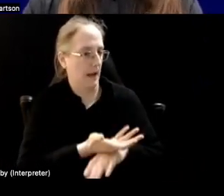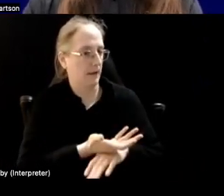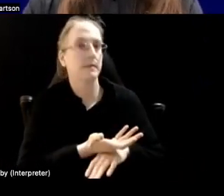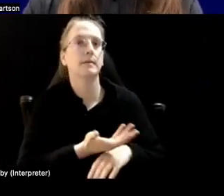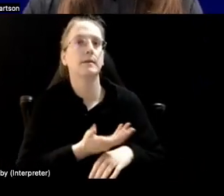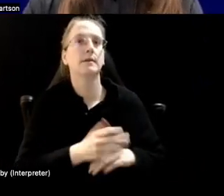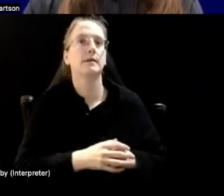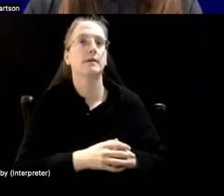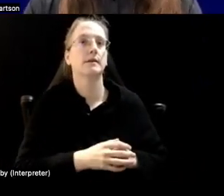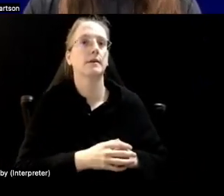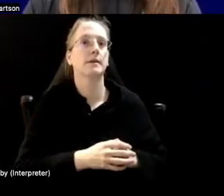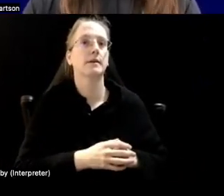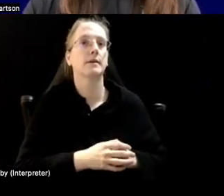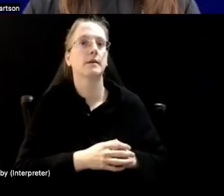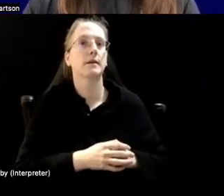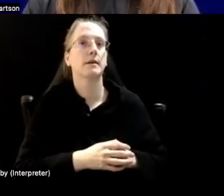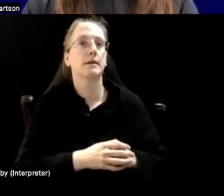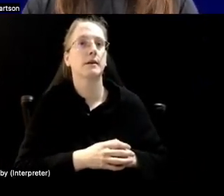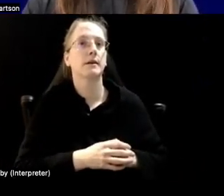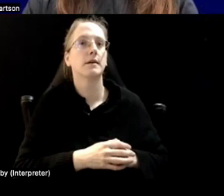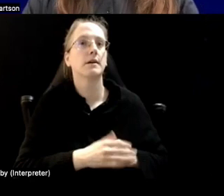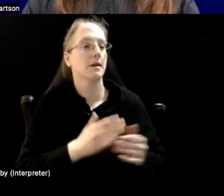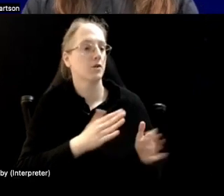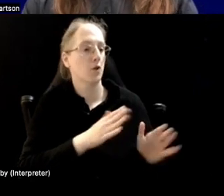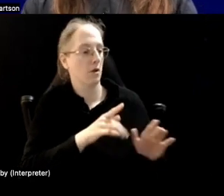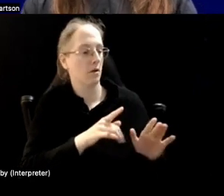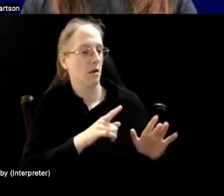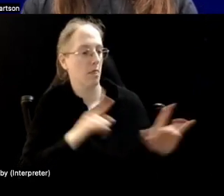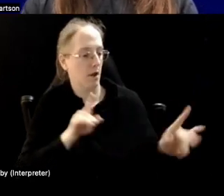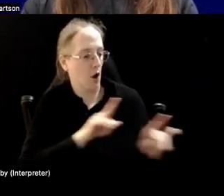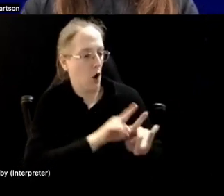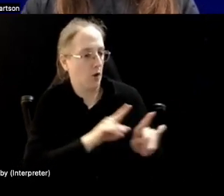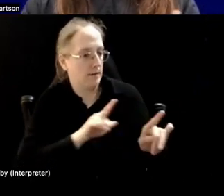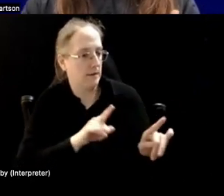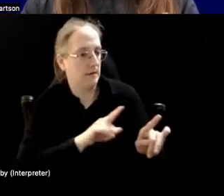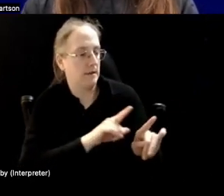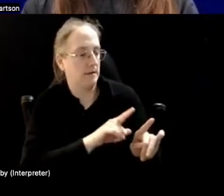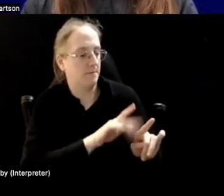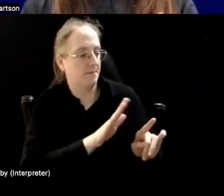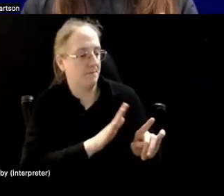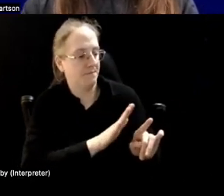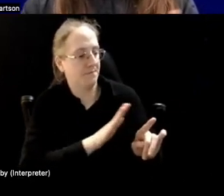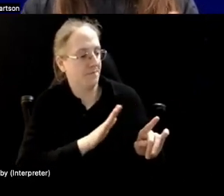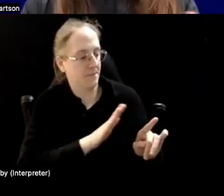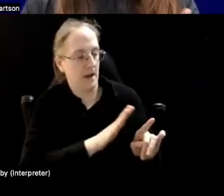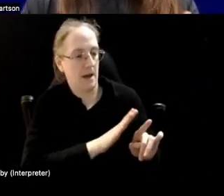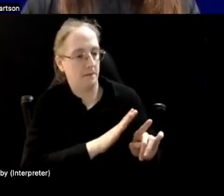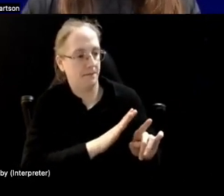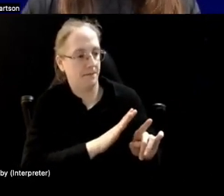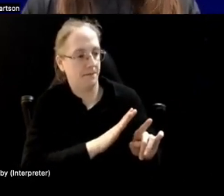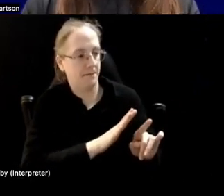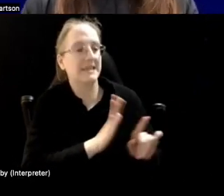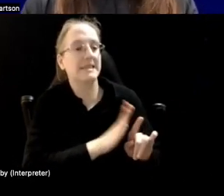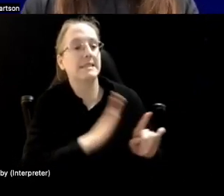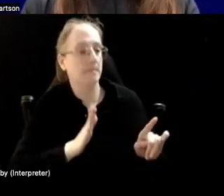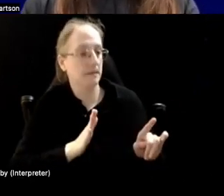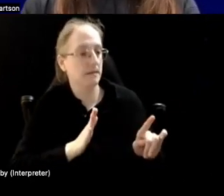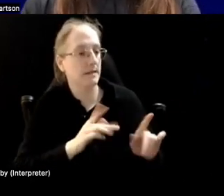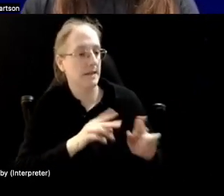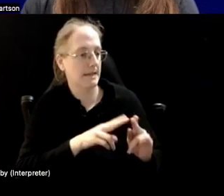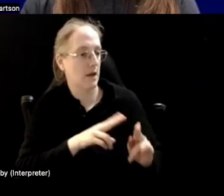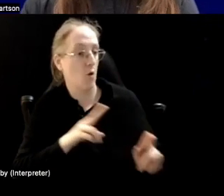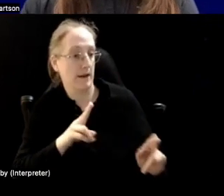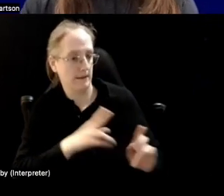with deafblindness. So, the proximity, distance has kind of increased again. There's less body to